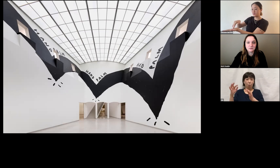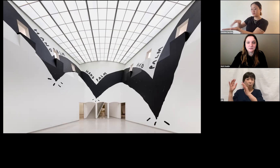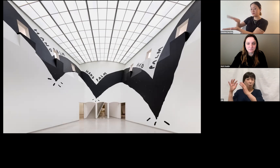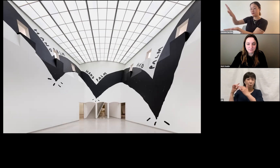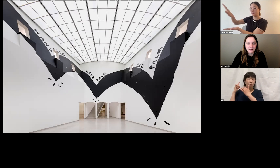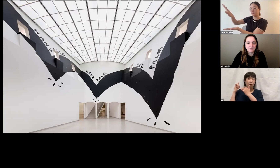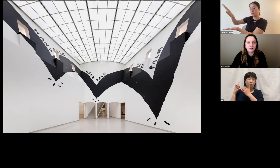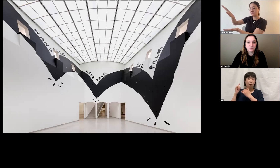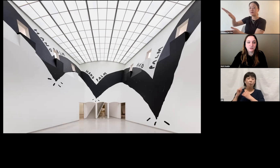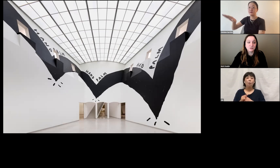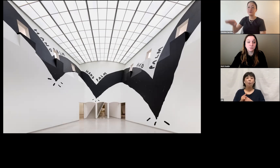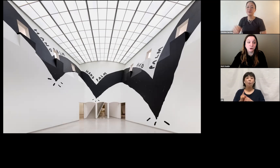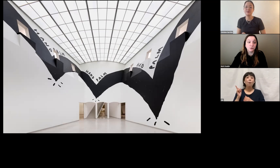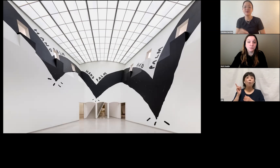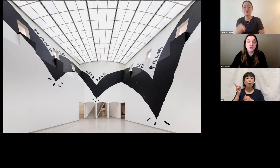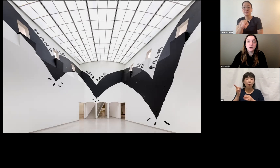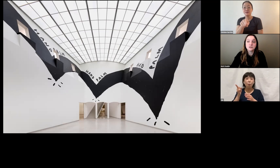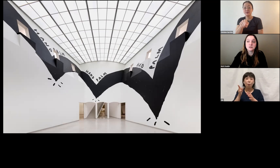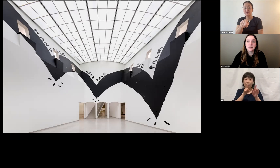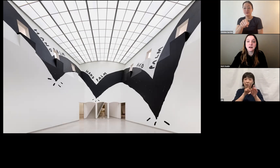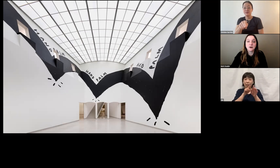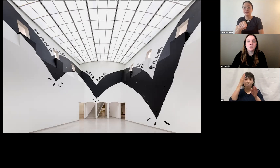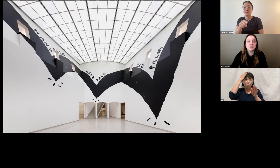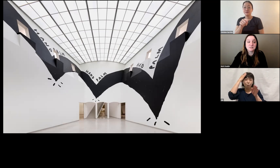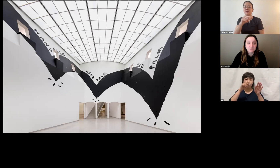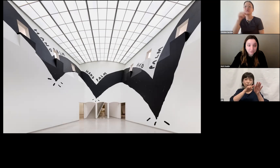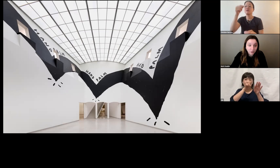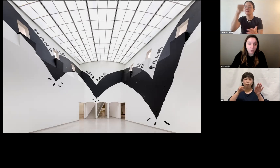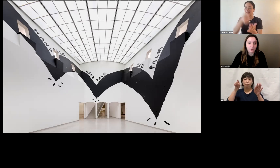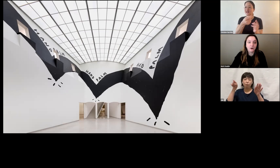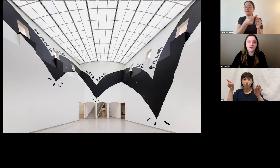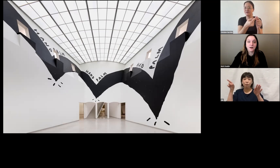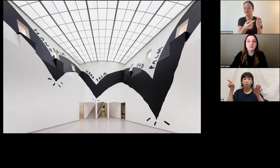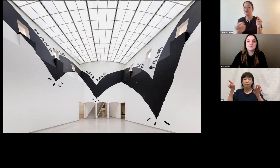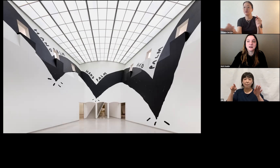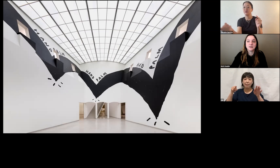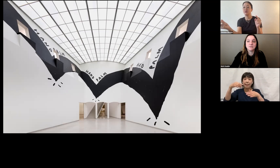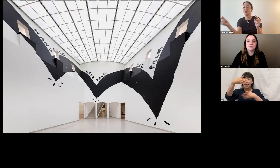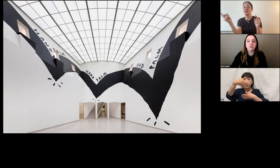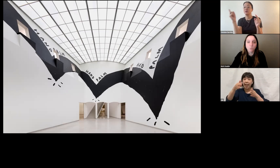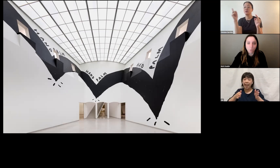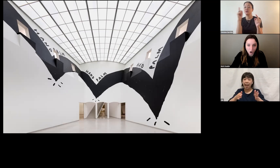to meet this room. So the echo, hits the floor instead of the wall,